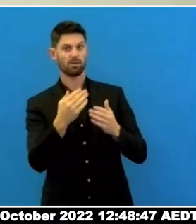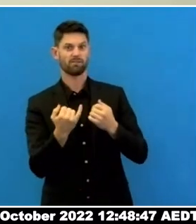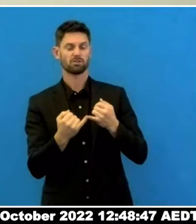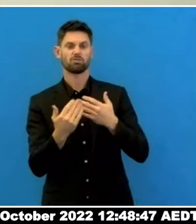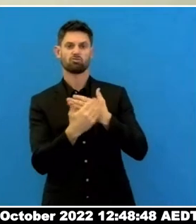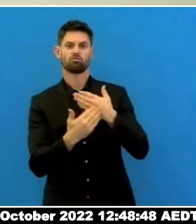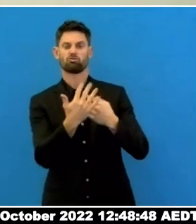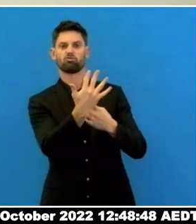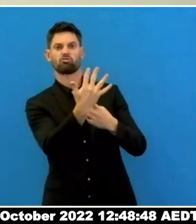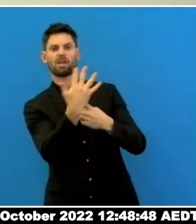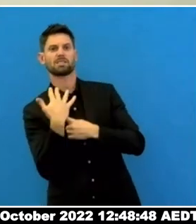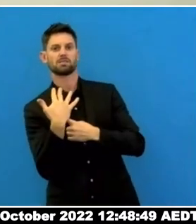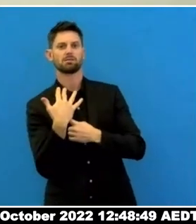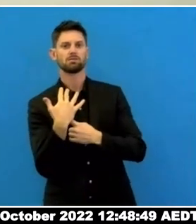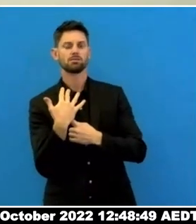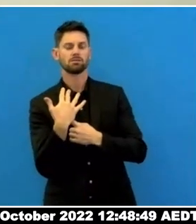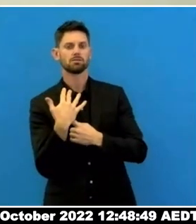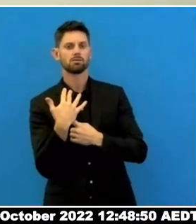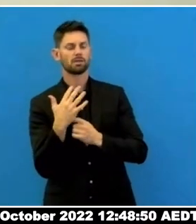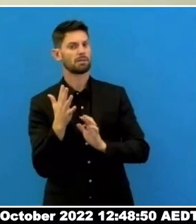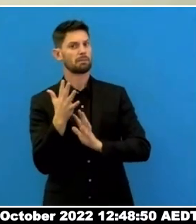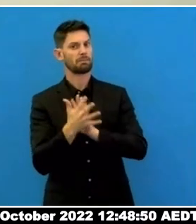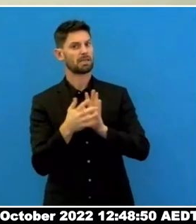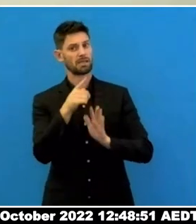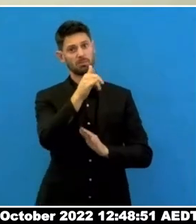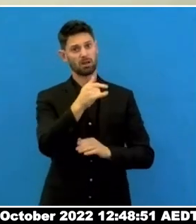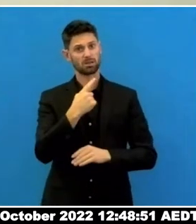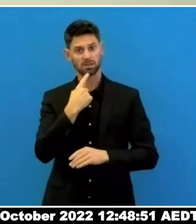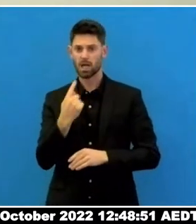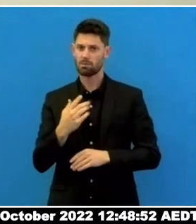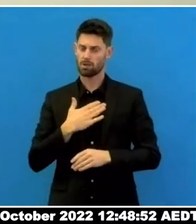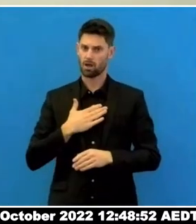or patronising response, along the lines of and my apologies here;